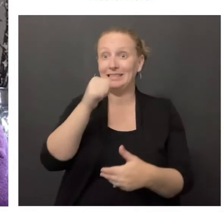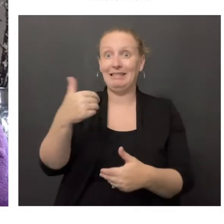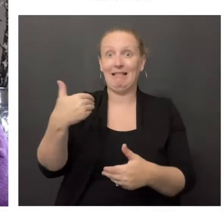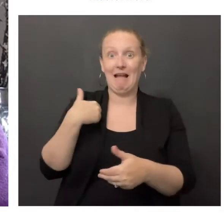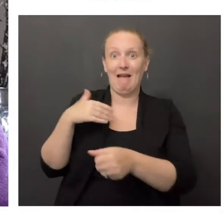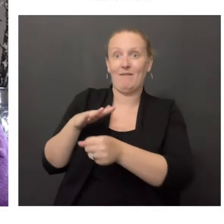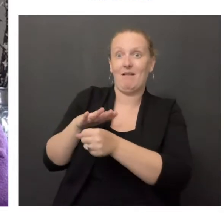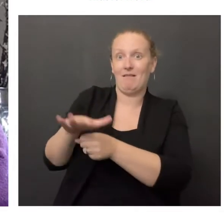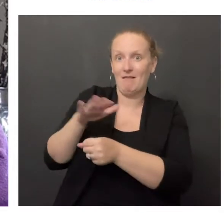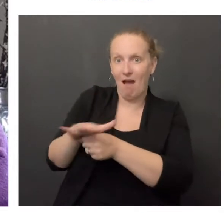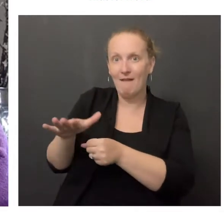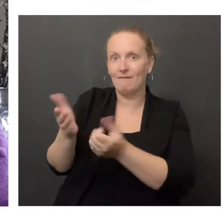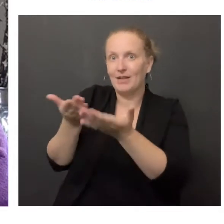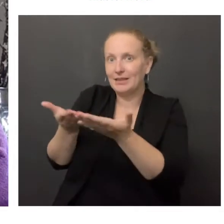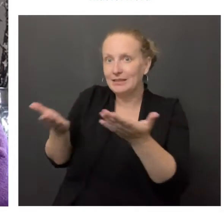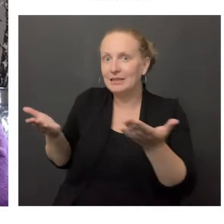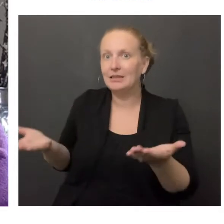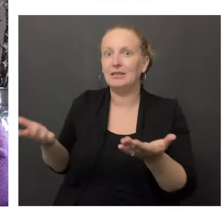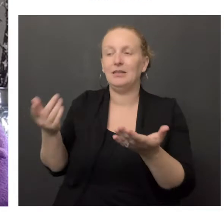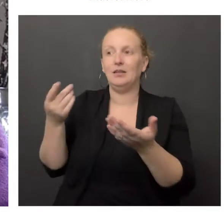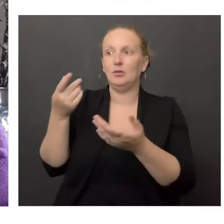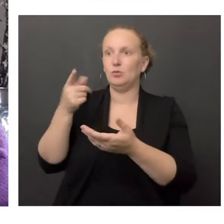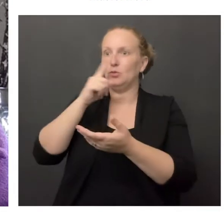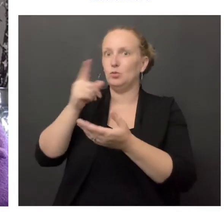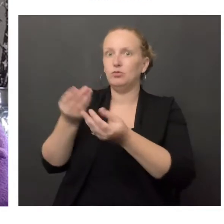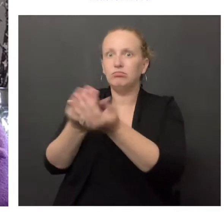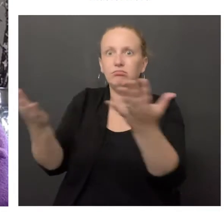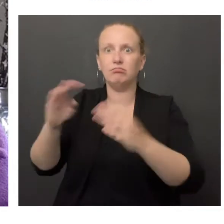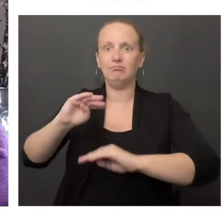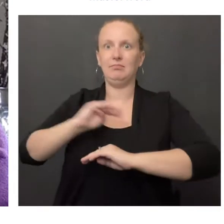what could we do to conserve PPE. What